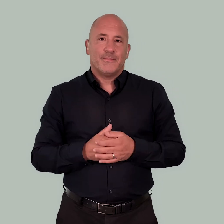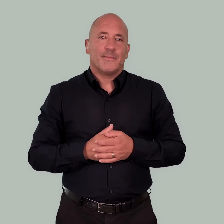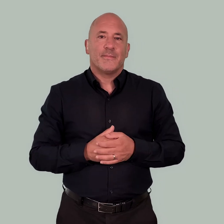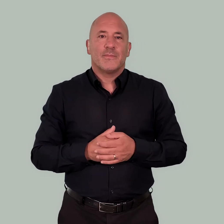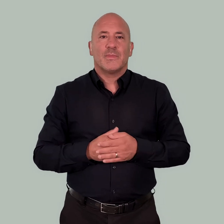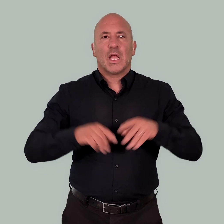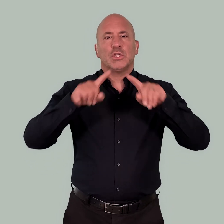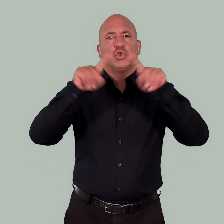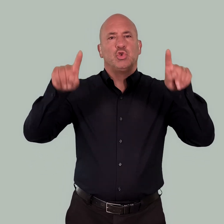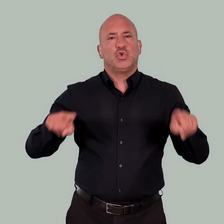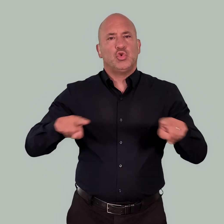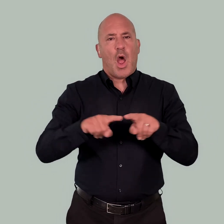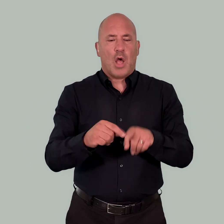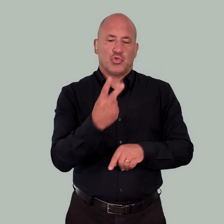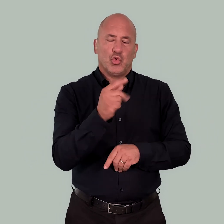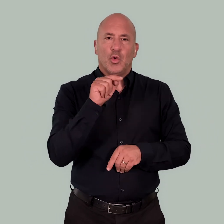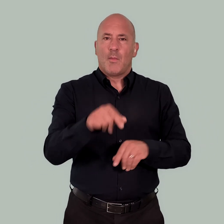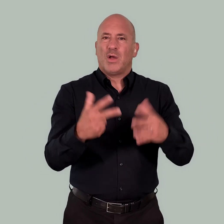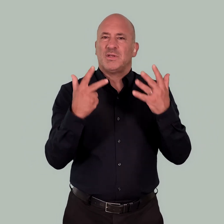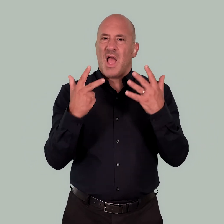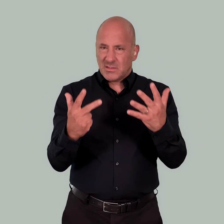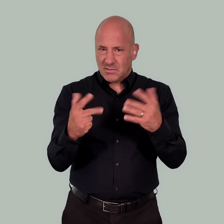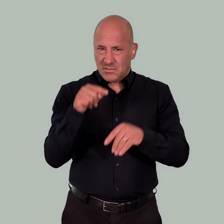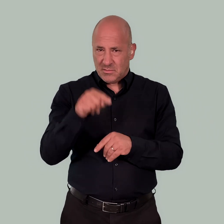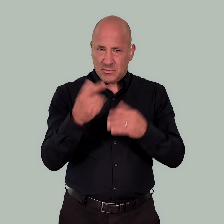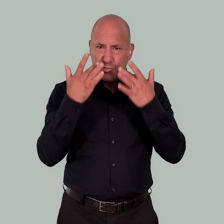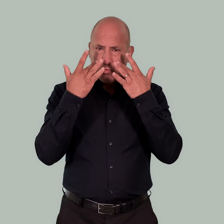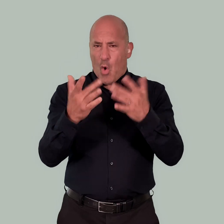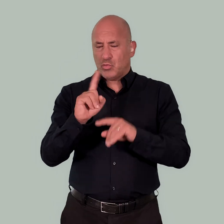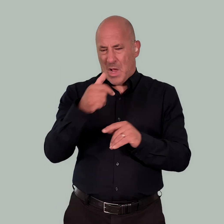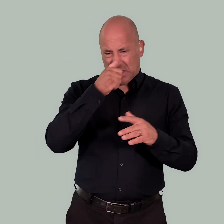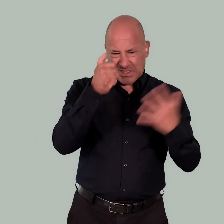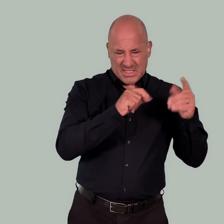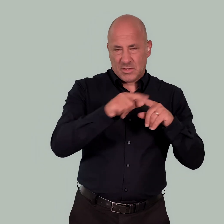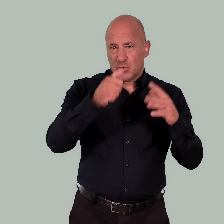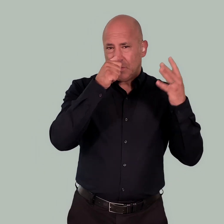2.23 Chart 2.8 shows the trends in mental health conditions